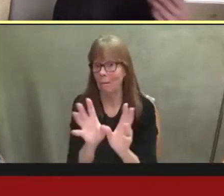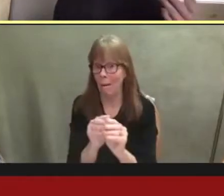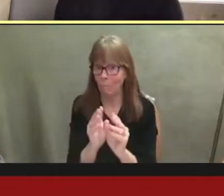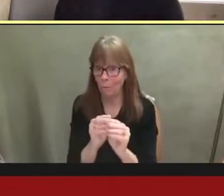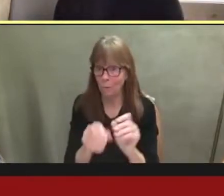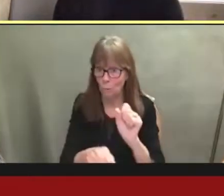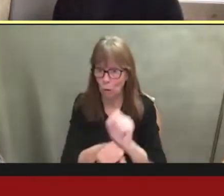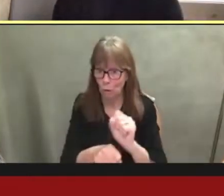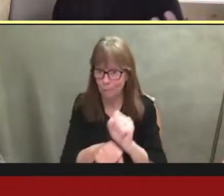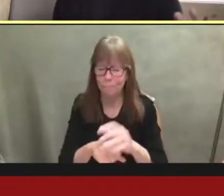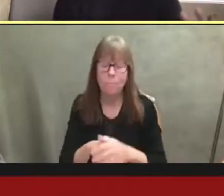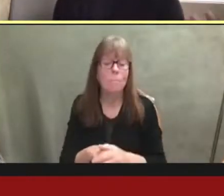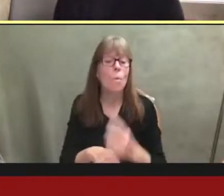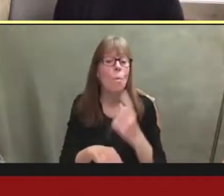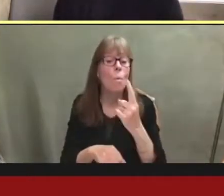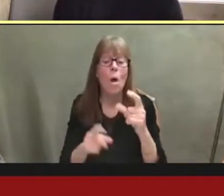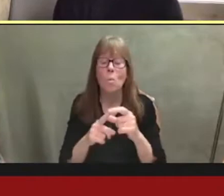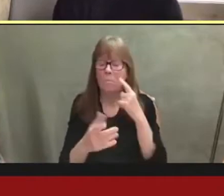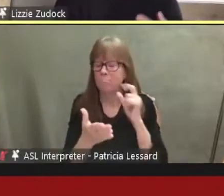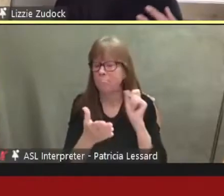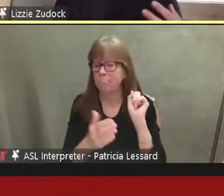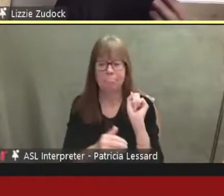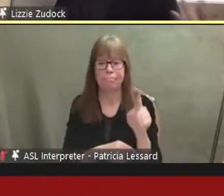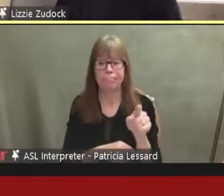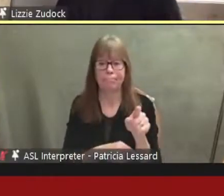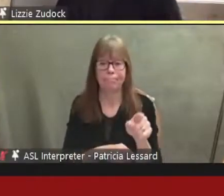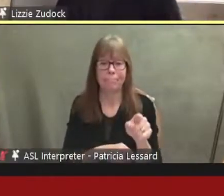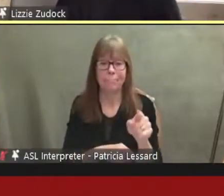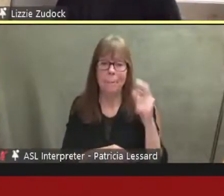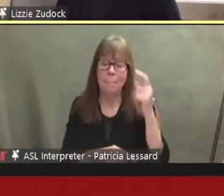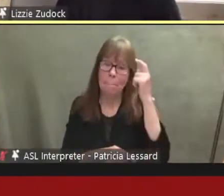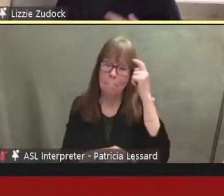One of the words that really jumped out to me is mental.